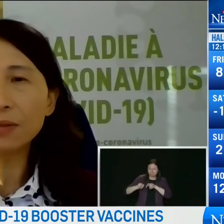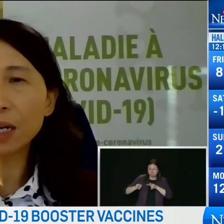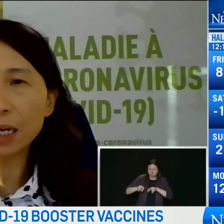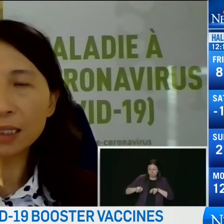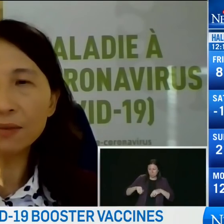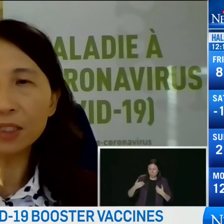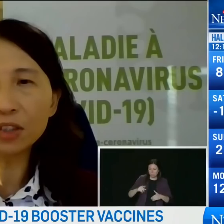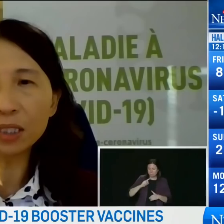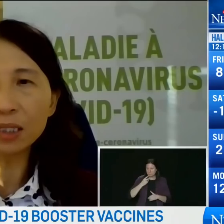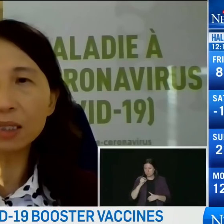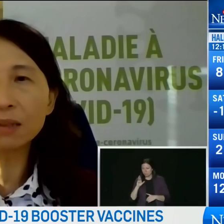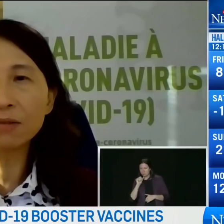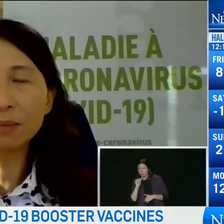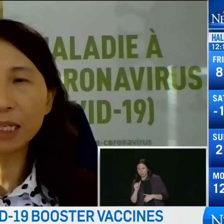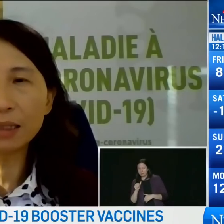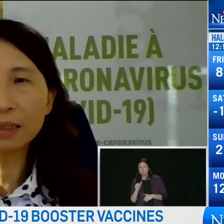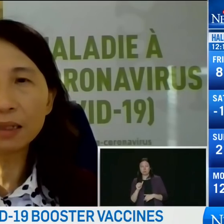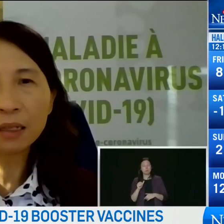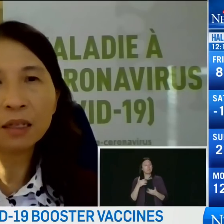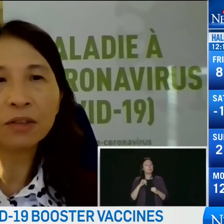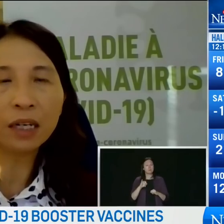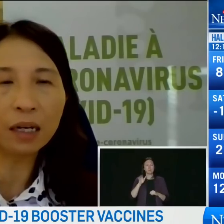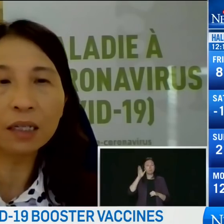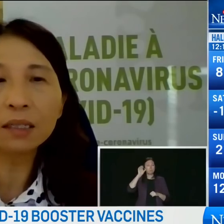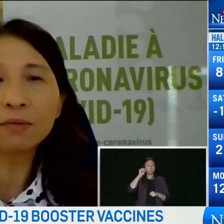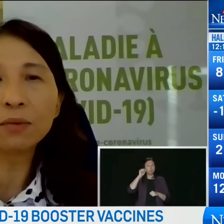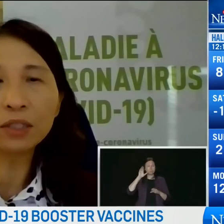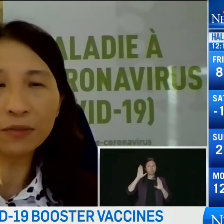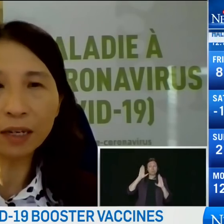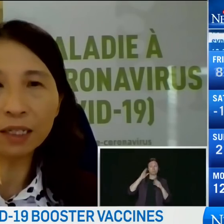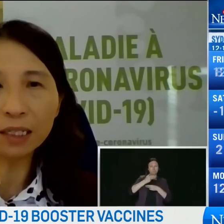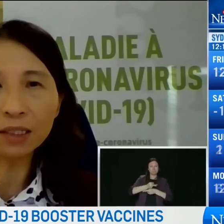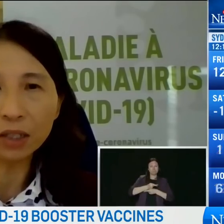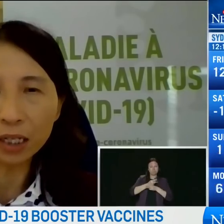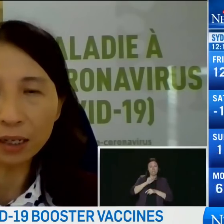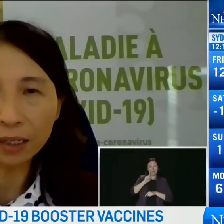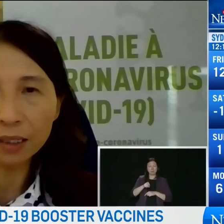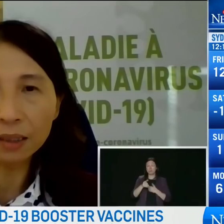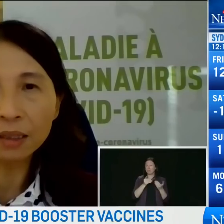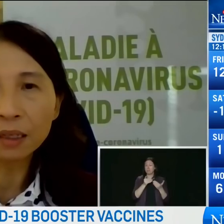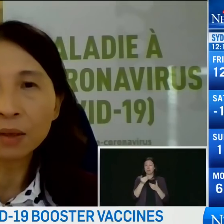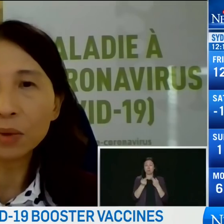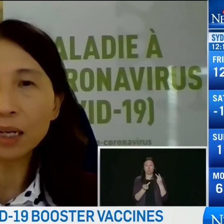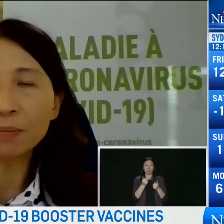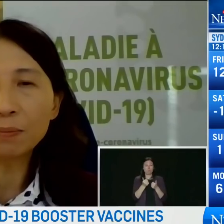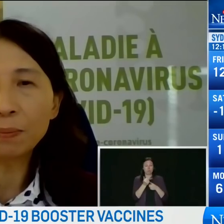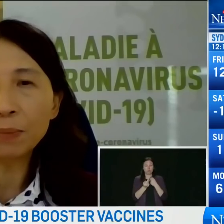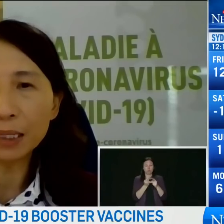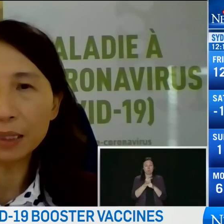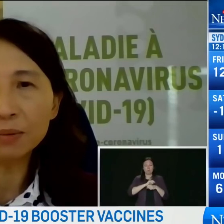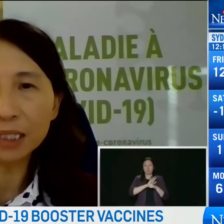OF THE OMICRON VARIANT OF CONCERN IS BEING ASSESSED, THE